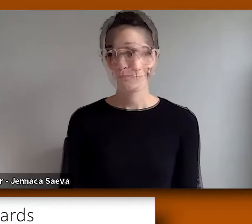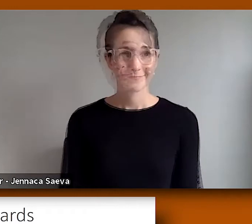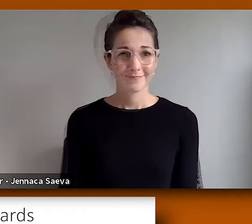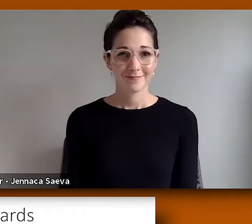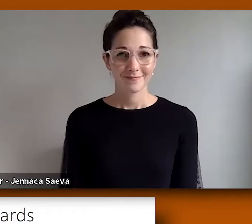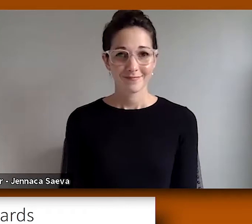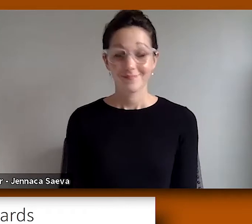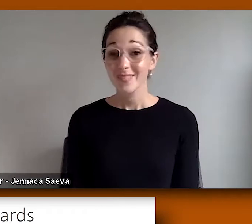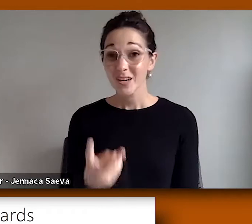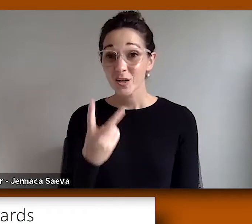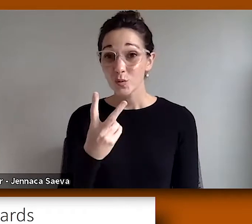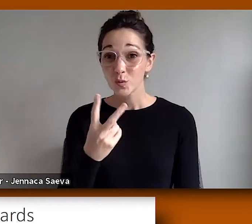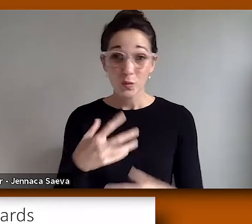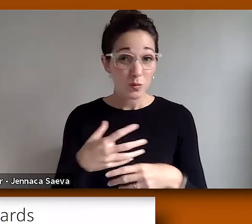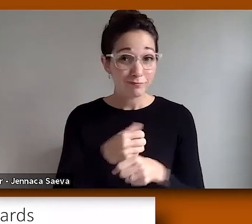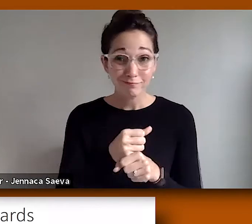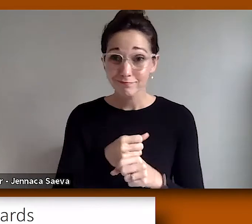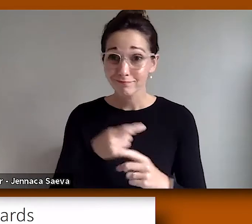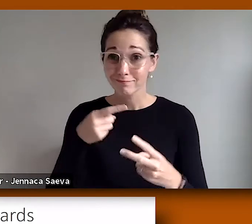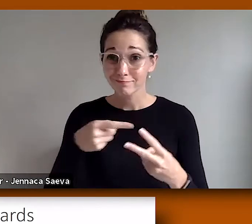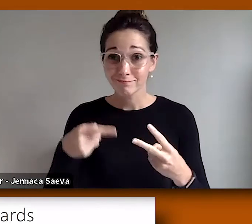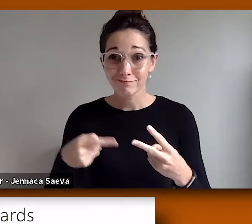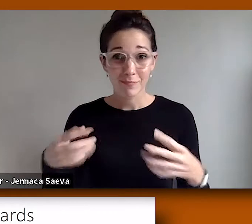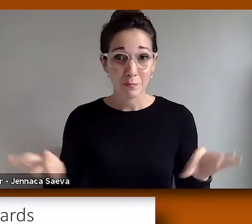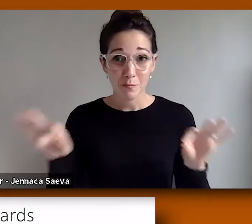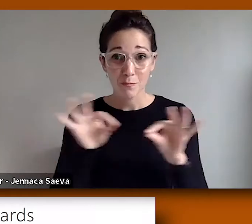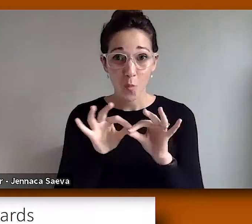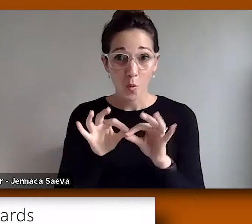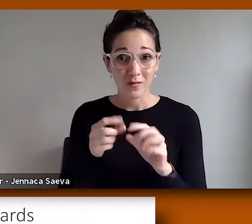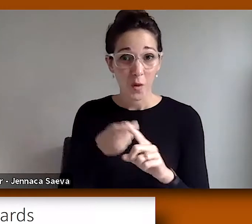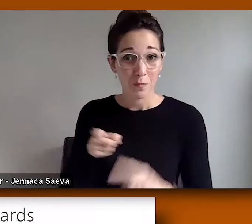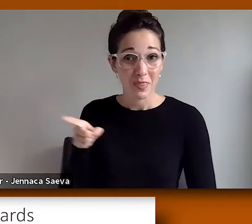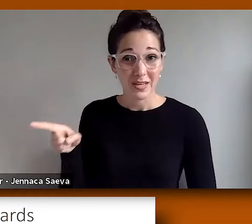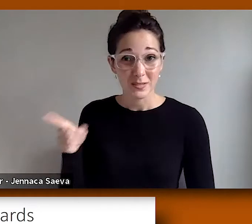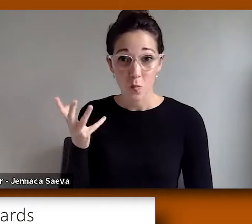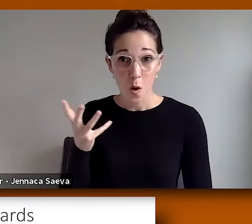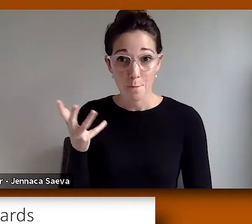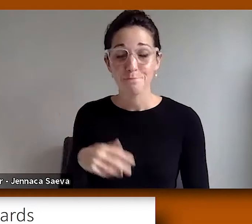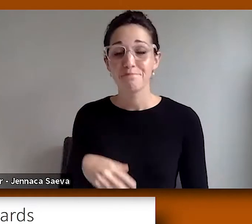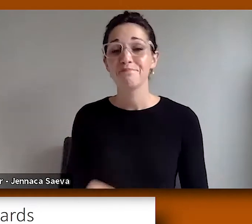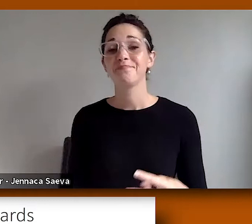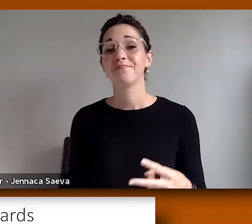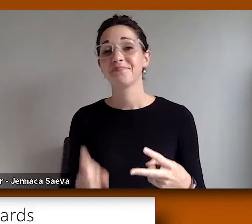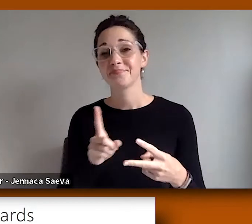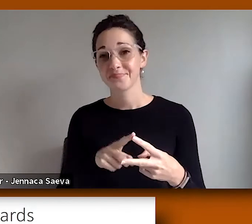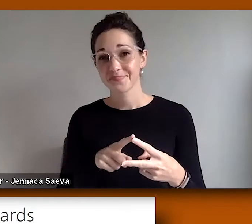So two key takeaways for you from this page